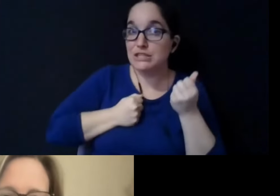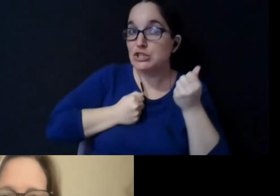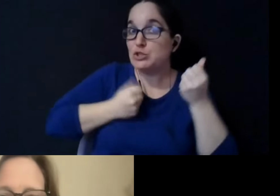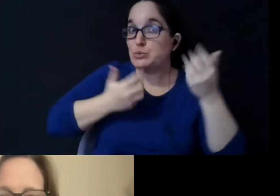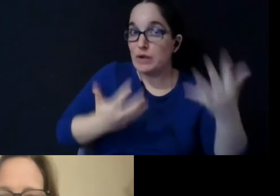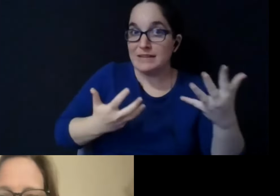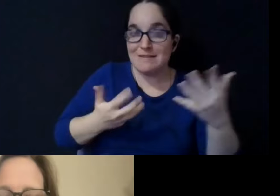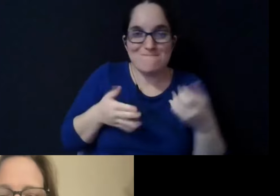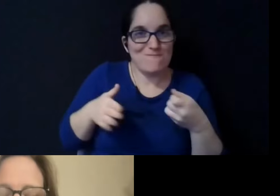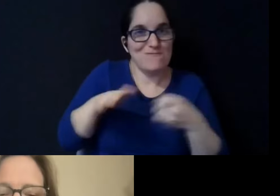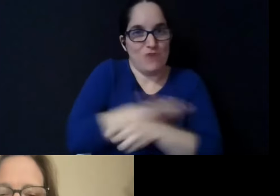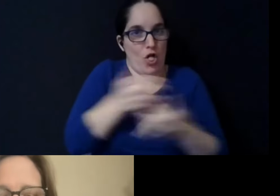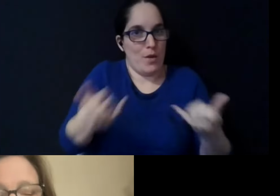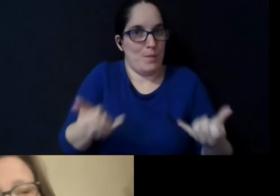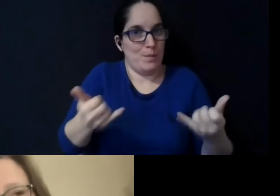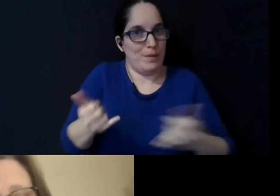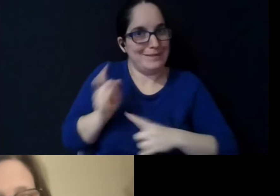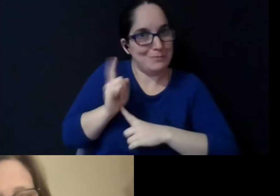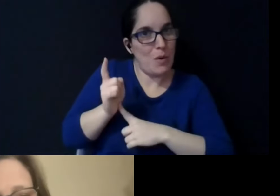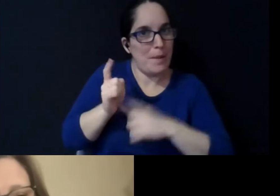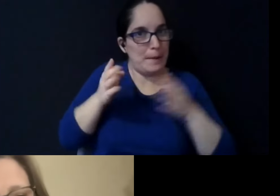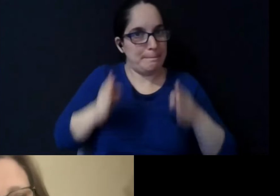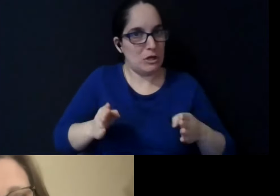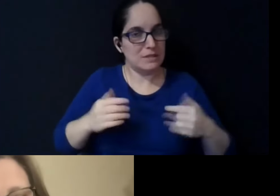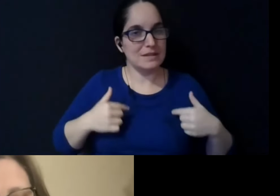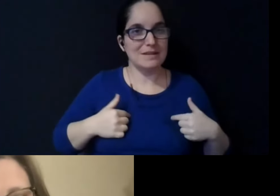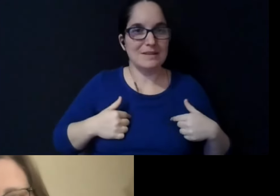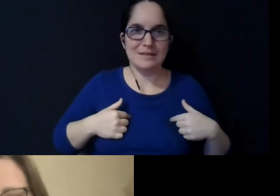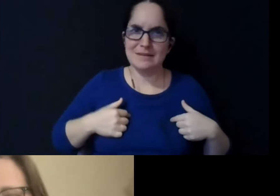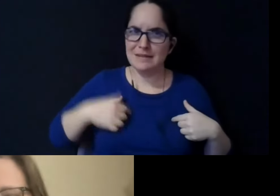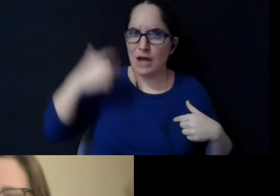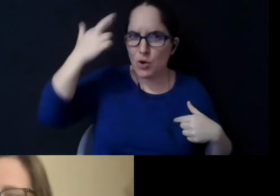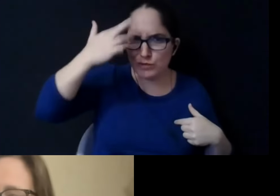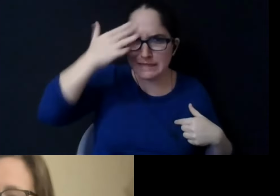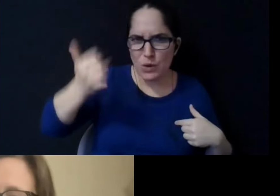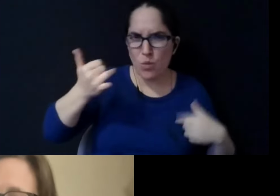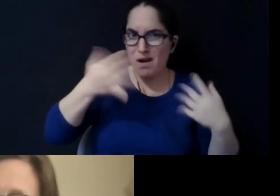present person and I'm going to talk a little bit about why poetry is so important to me, but first,